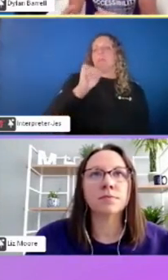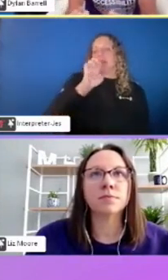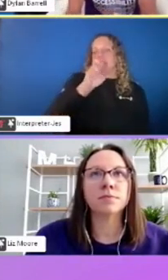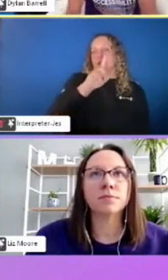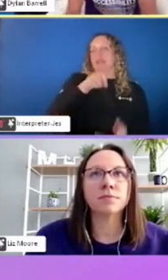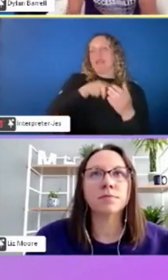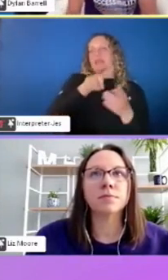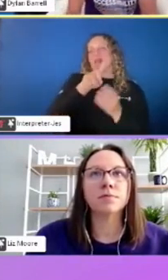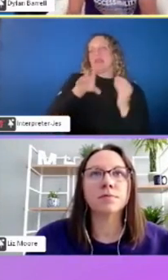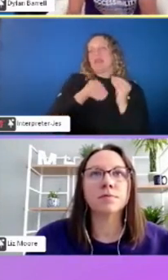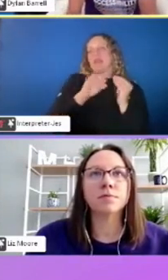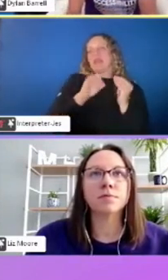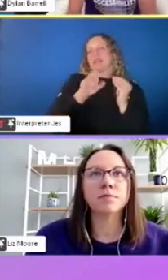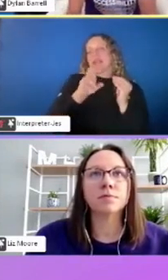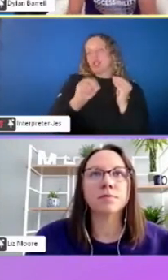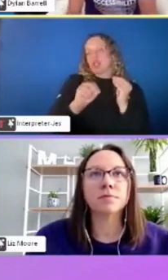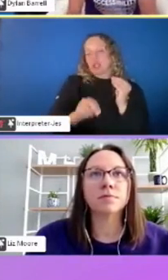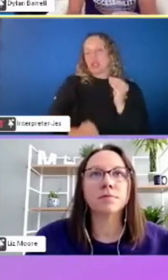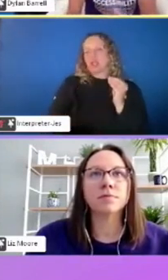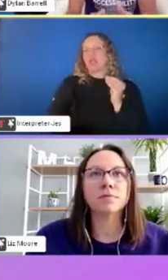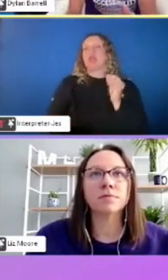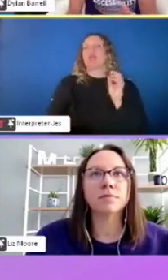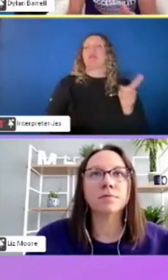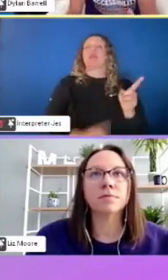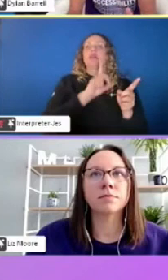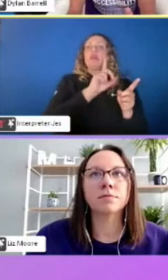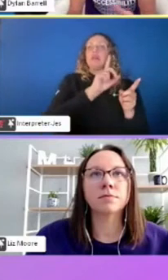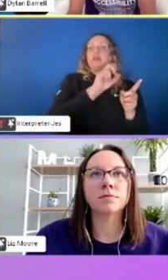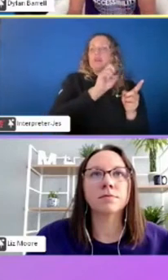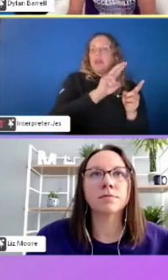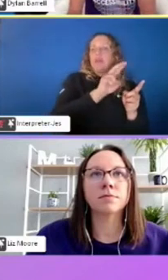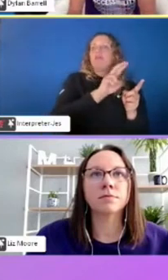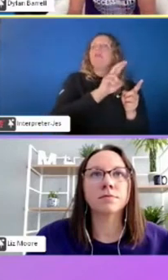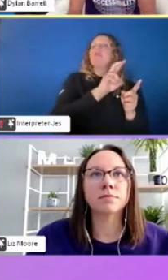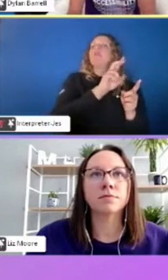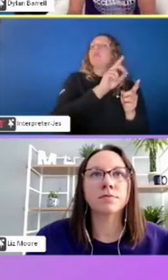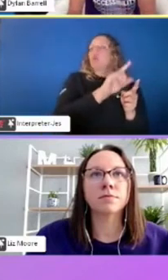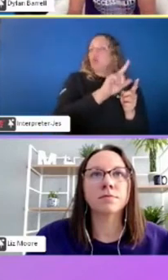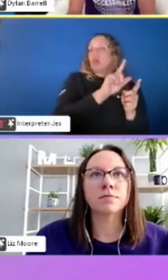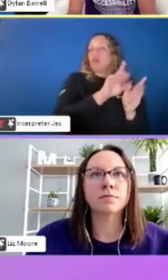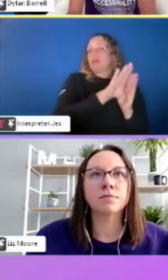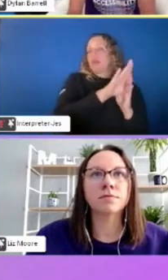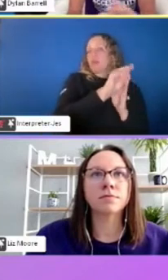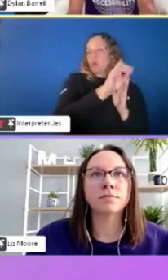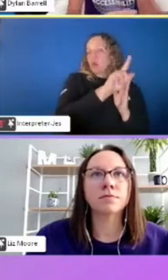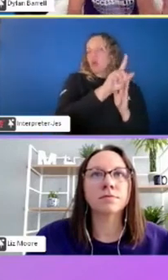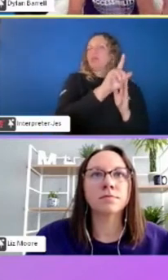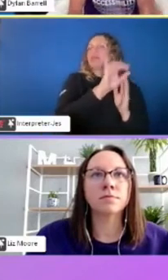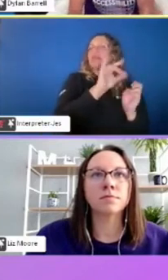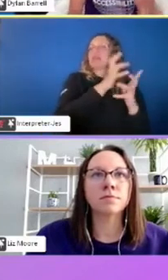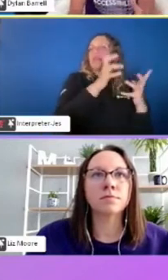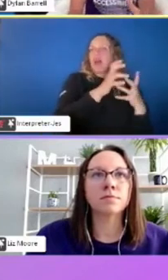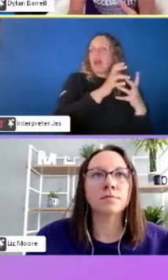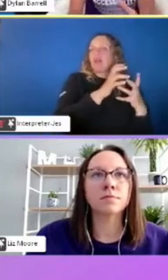But the DevTools extension does a bunch of things that are possible through axe-core